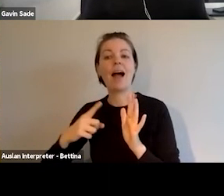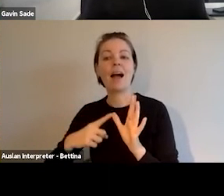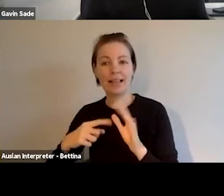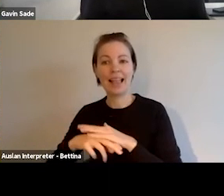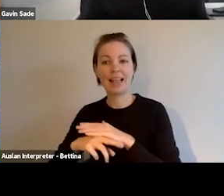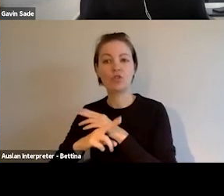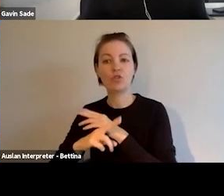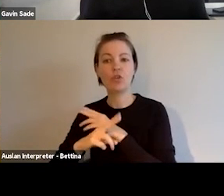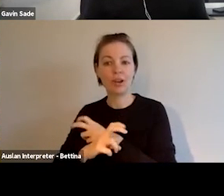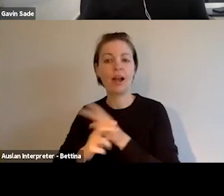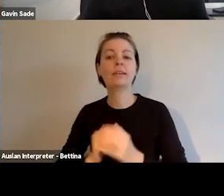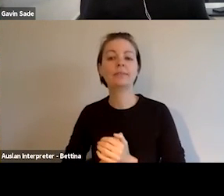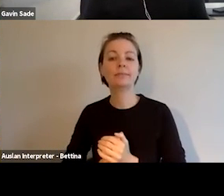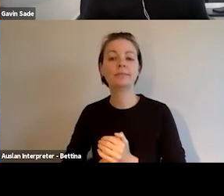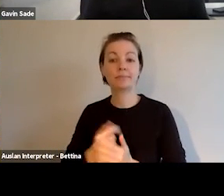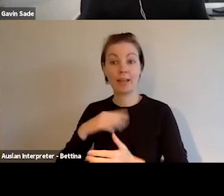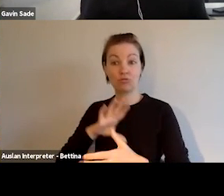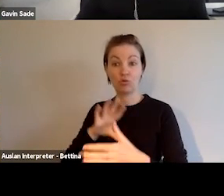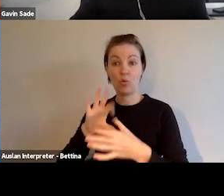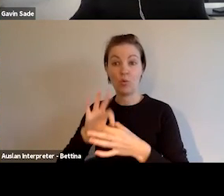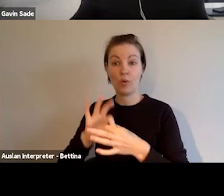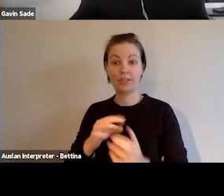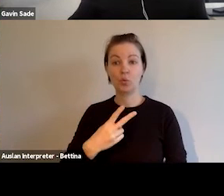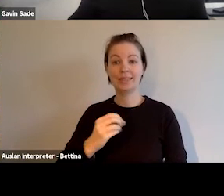And I came on board that in 2017 with